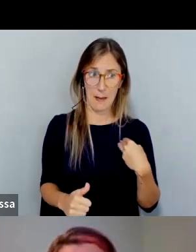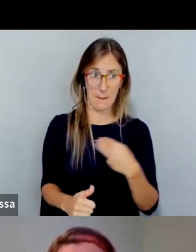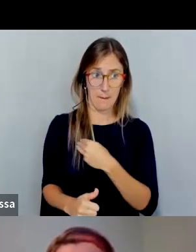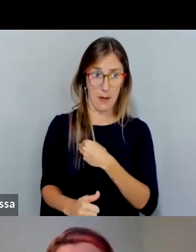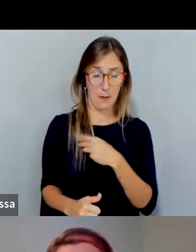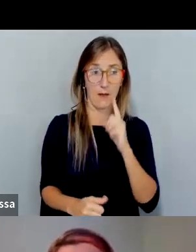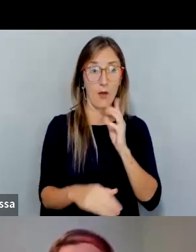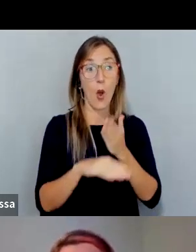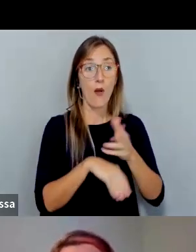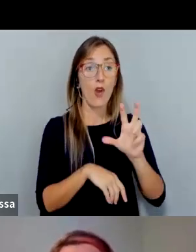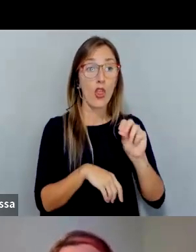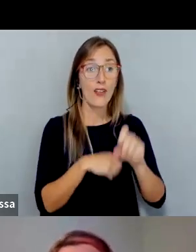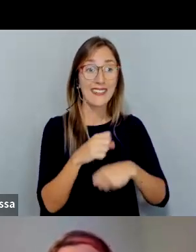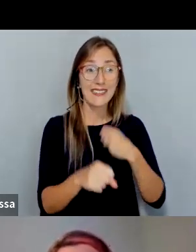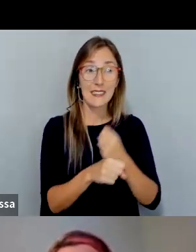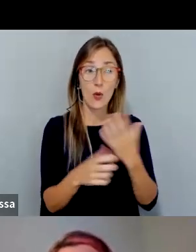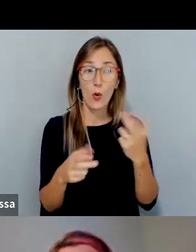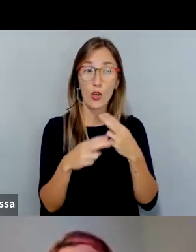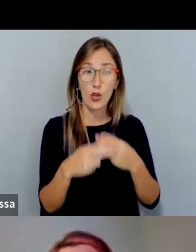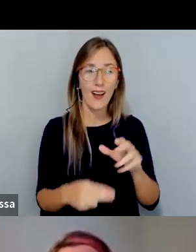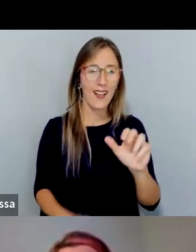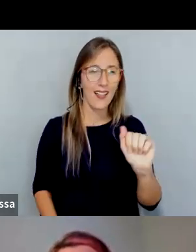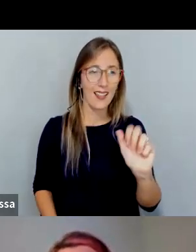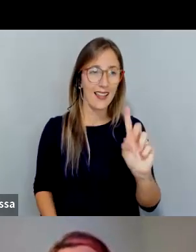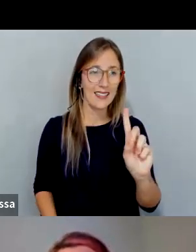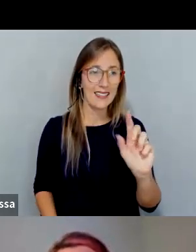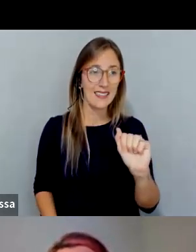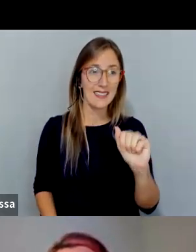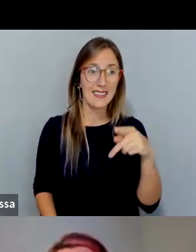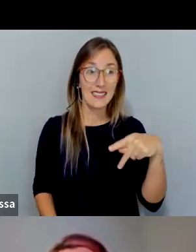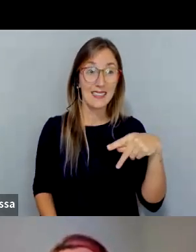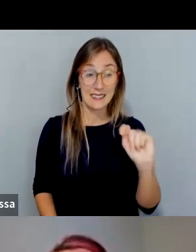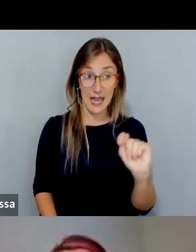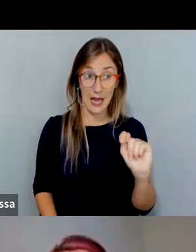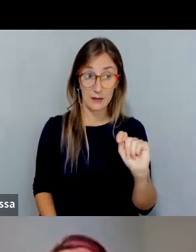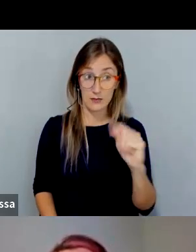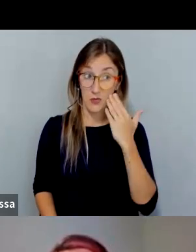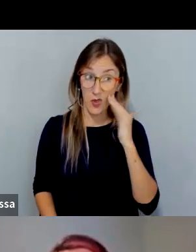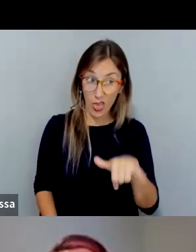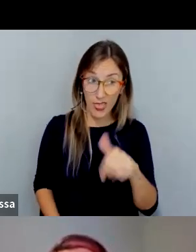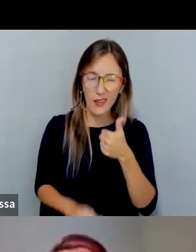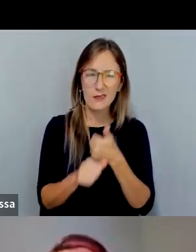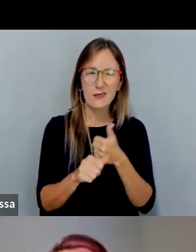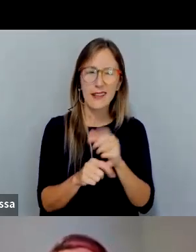rights looked at a local park and also at the University of Montana, I have